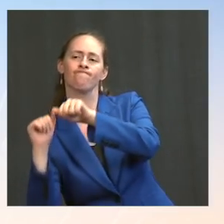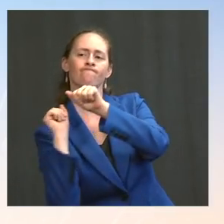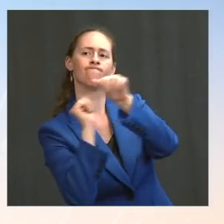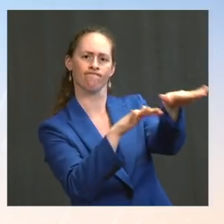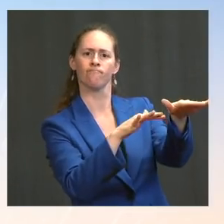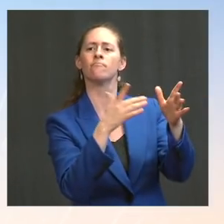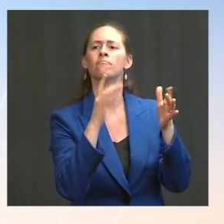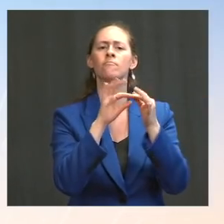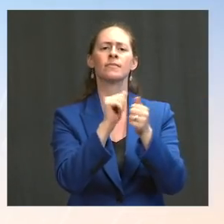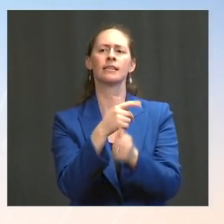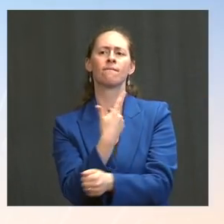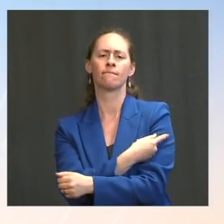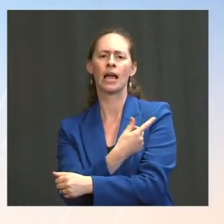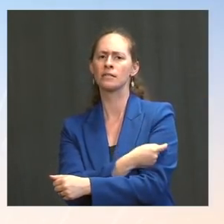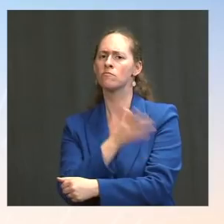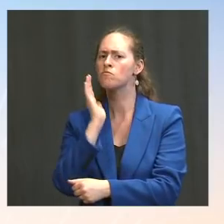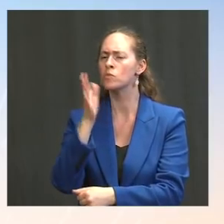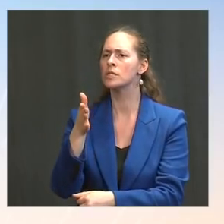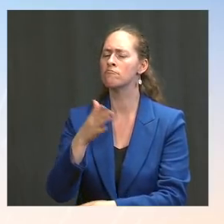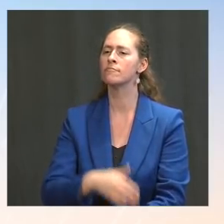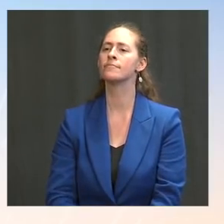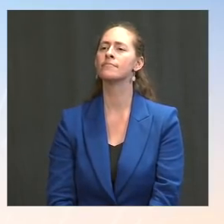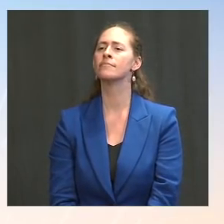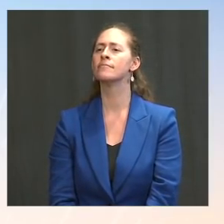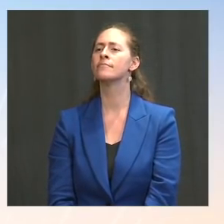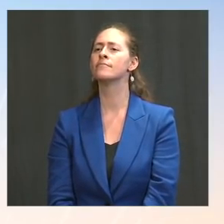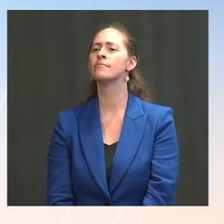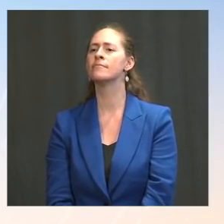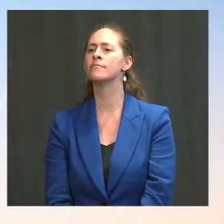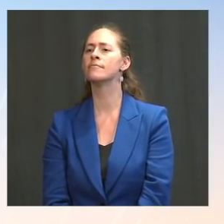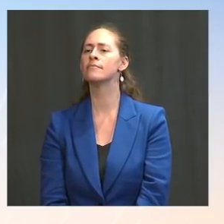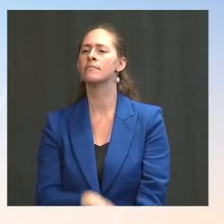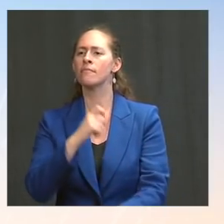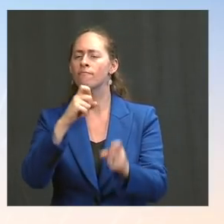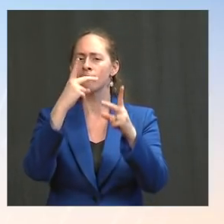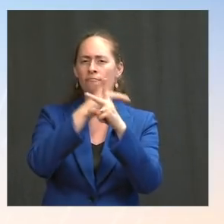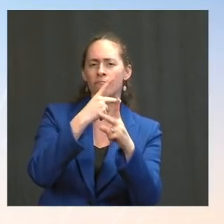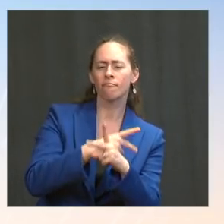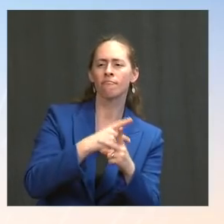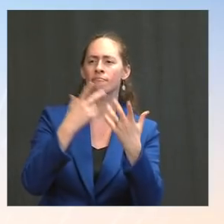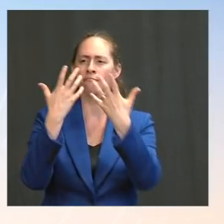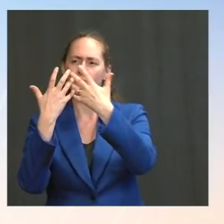closely with the Missouri Health Department in identifying needs there, and we're prepared to mobilize a team to Missouri